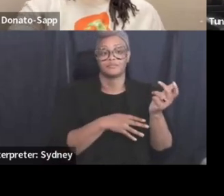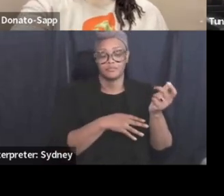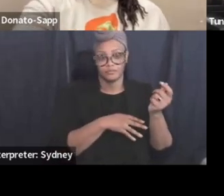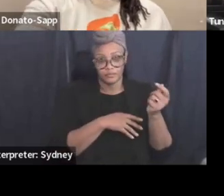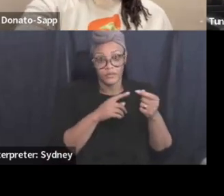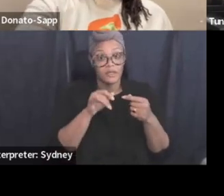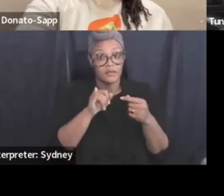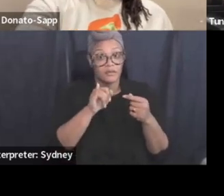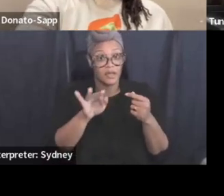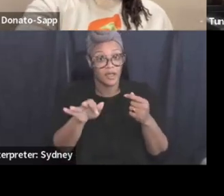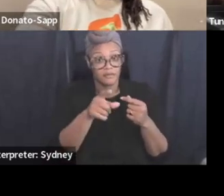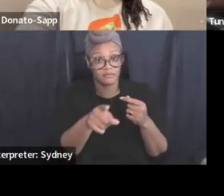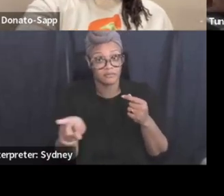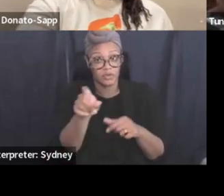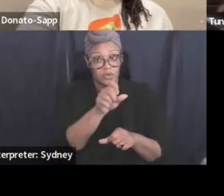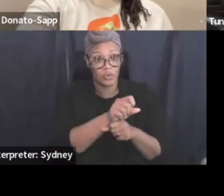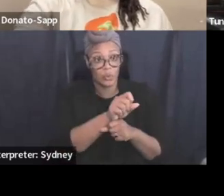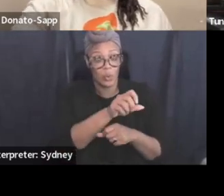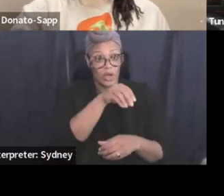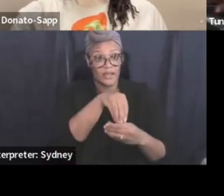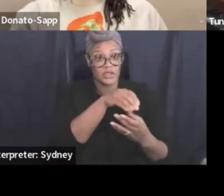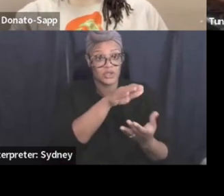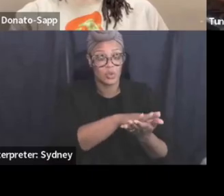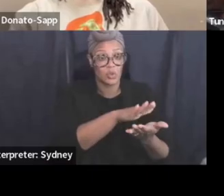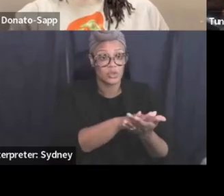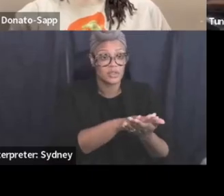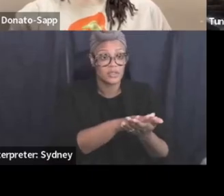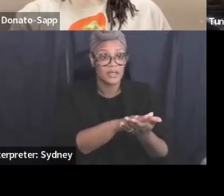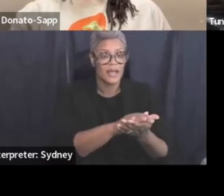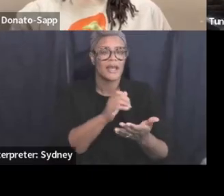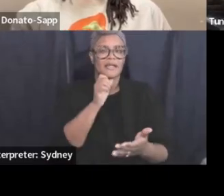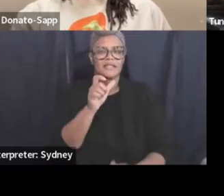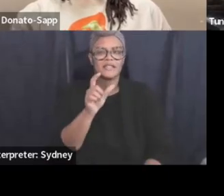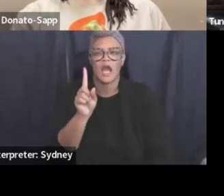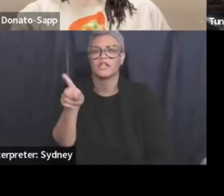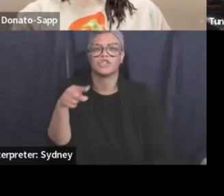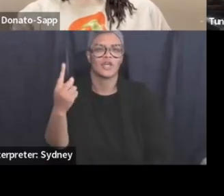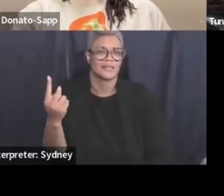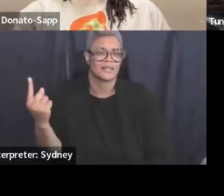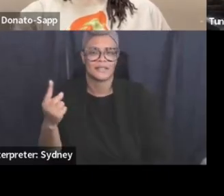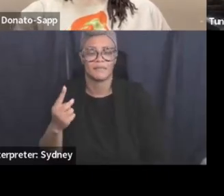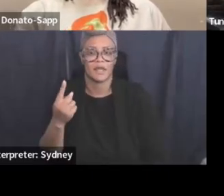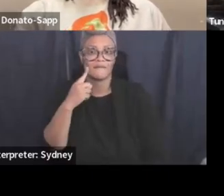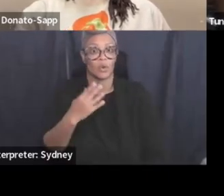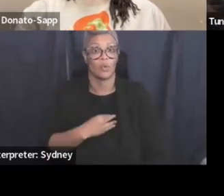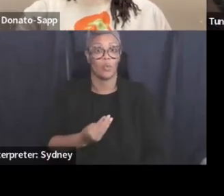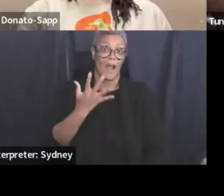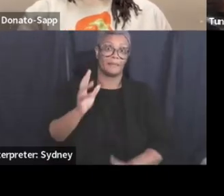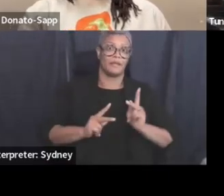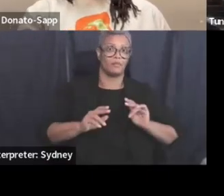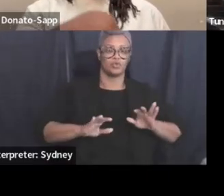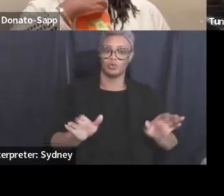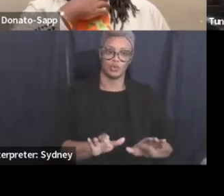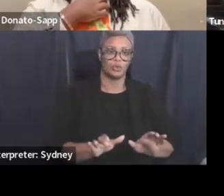that white people need to work on or need to think about. Antilackness is embodied in the very uh in